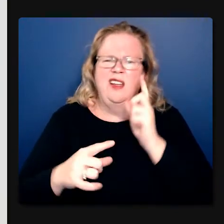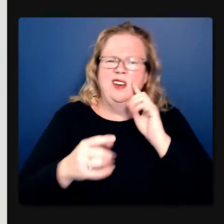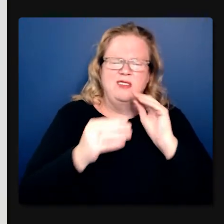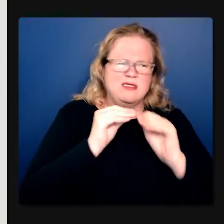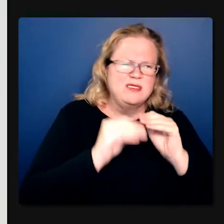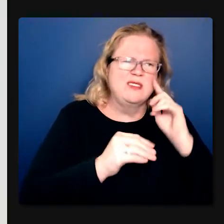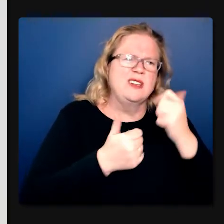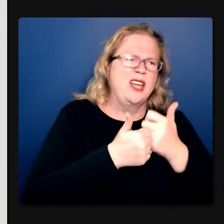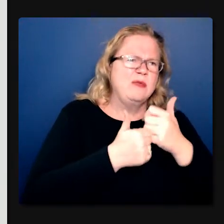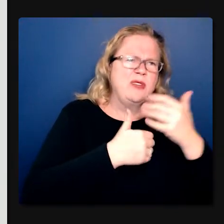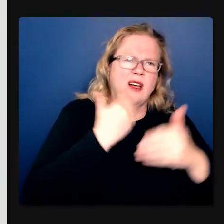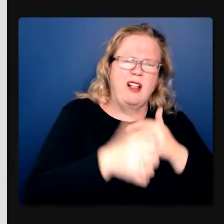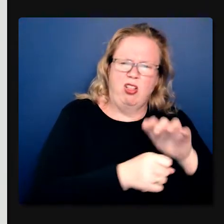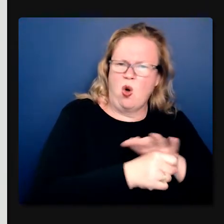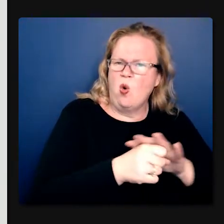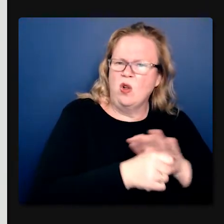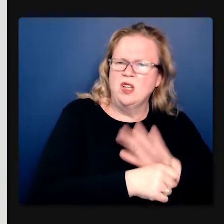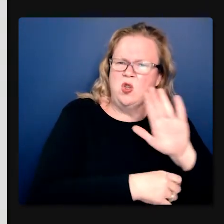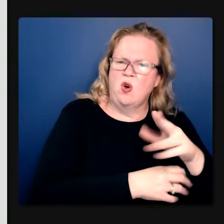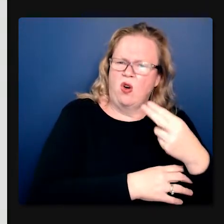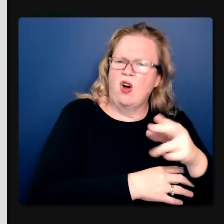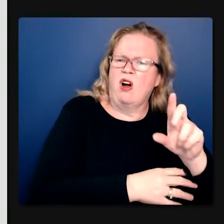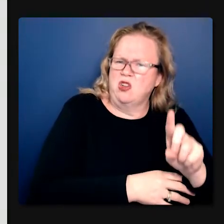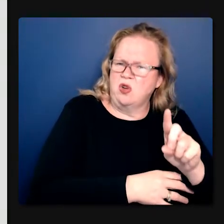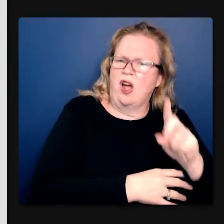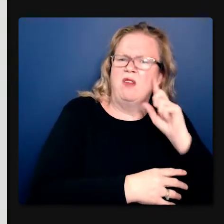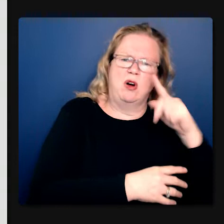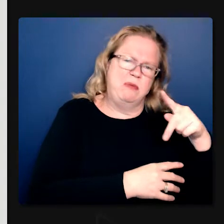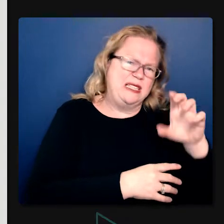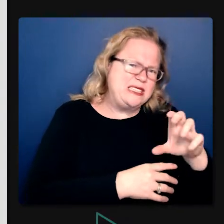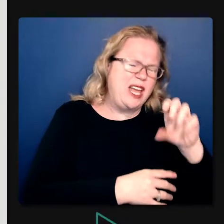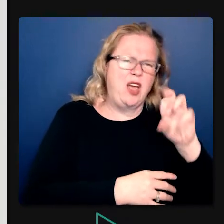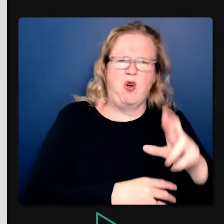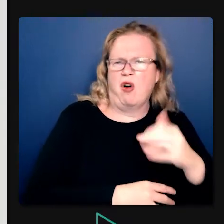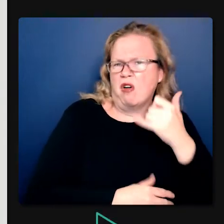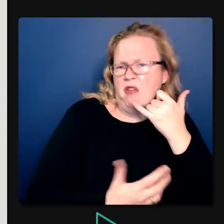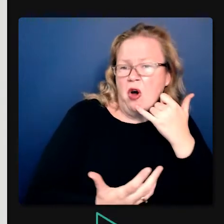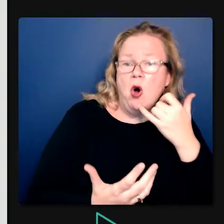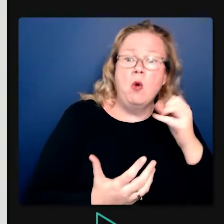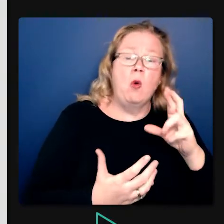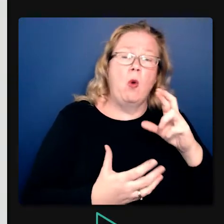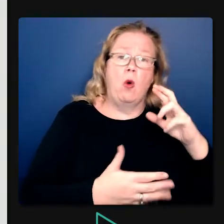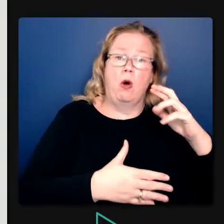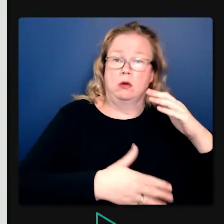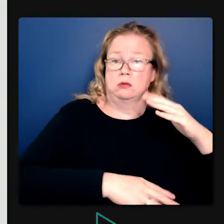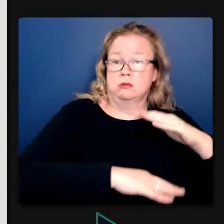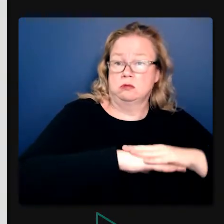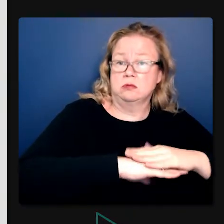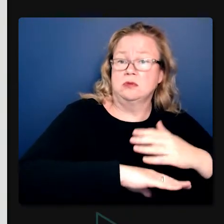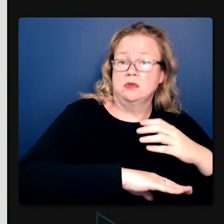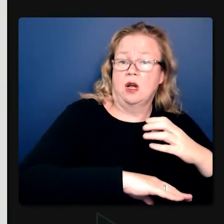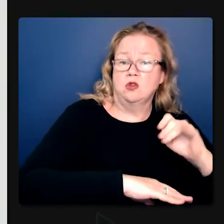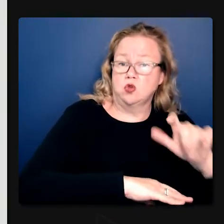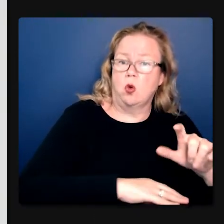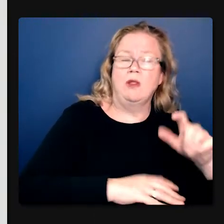being done locally on a hard drive, on a PC or a phone or console, these calculations are done in the cloud,